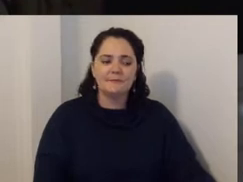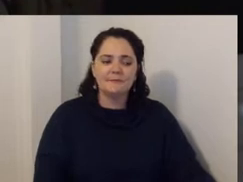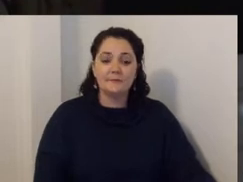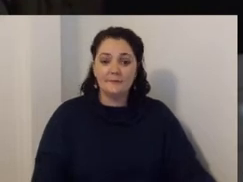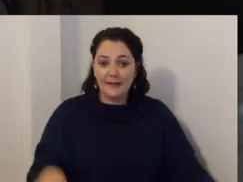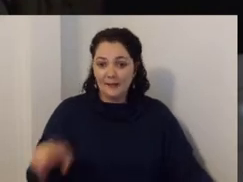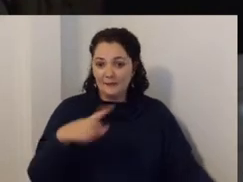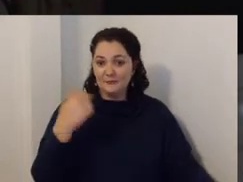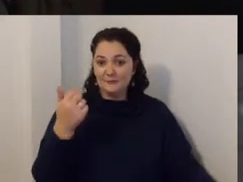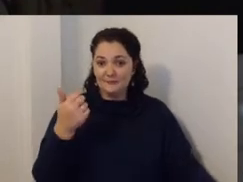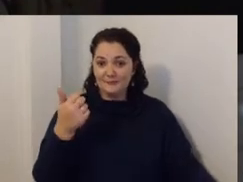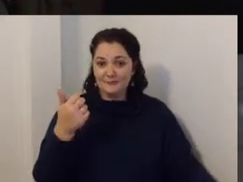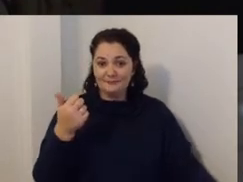how's everybody doing out there huh? Got a sense